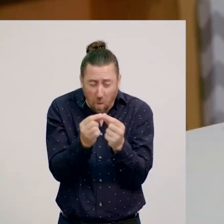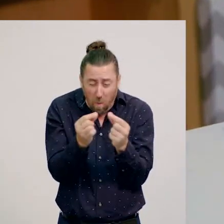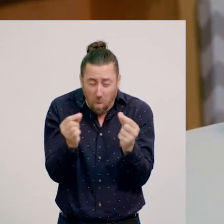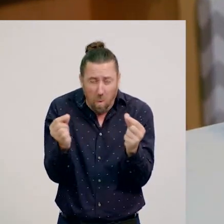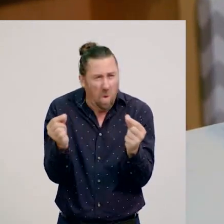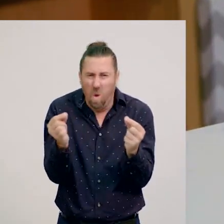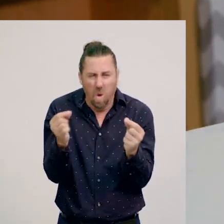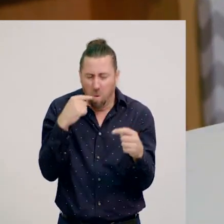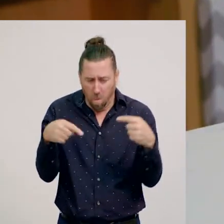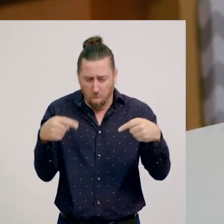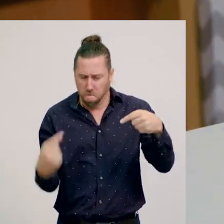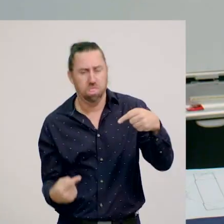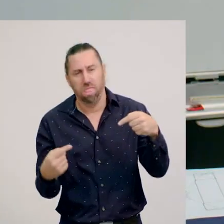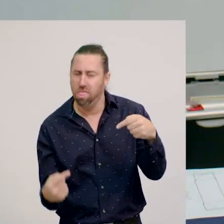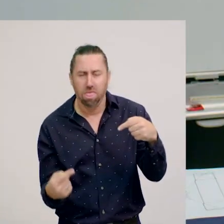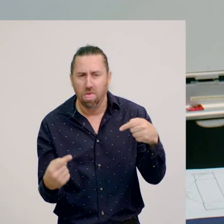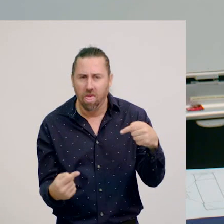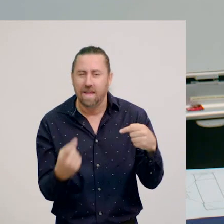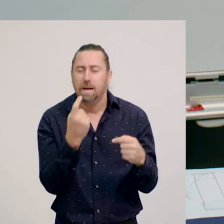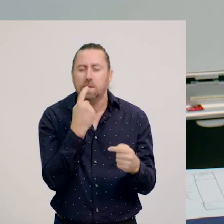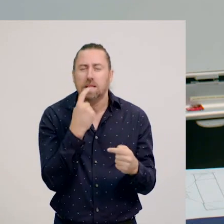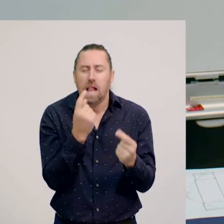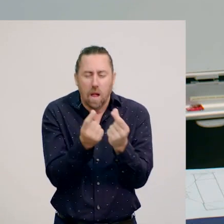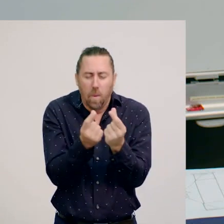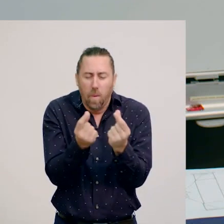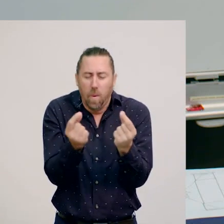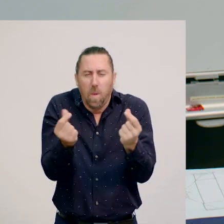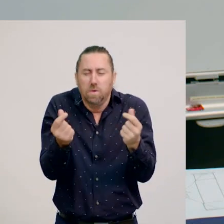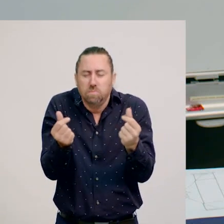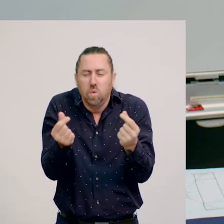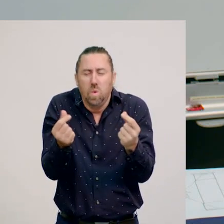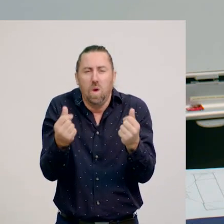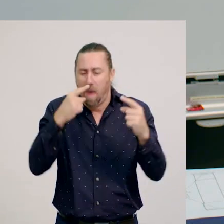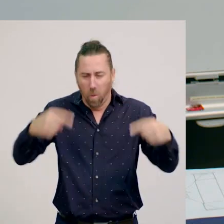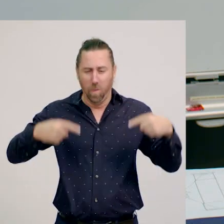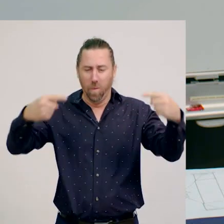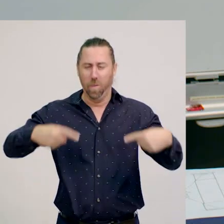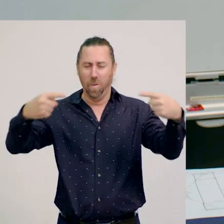The wheels would break off. And metal’s very smooth, so it lets the wheels spin easily.